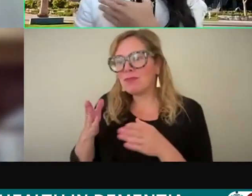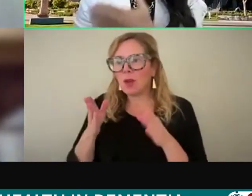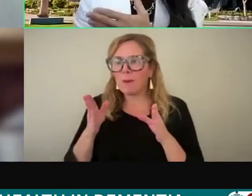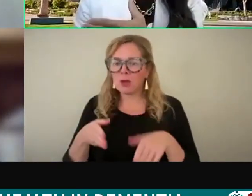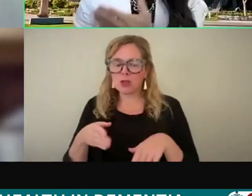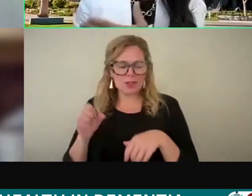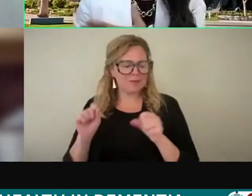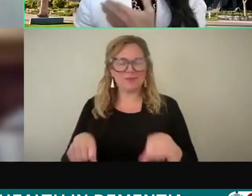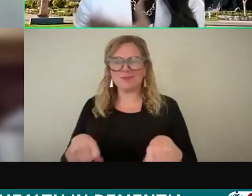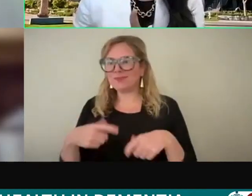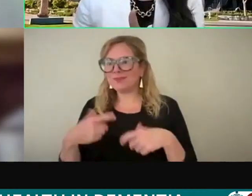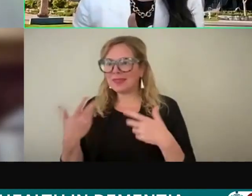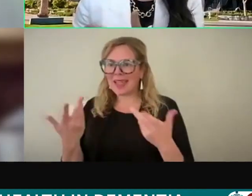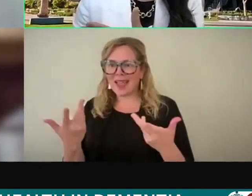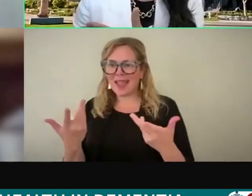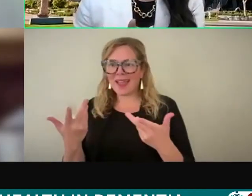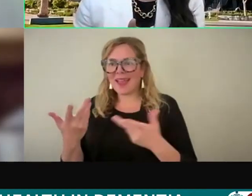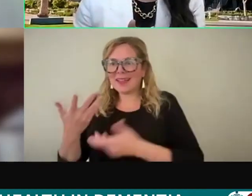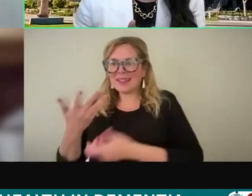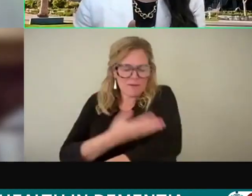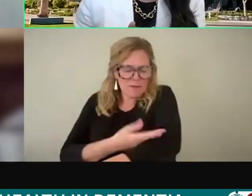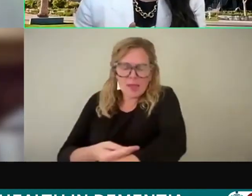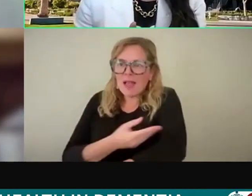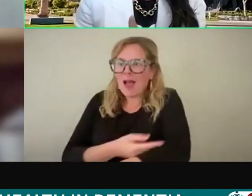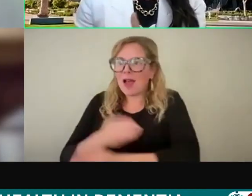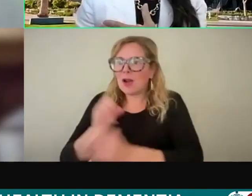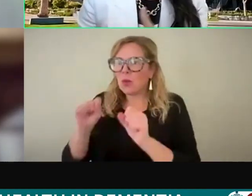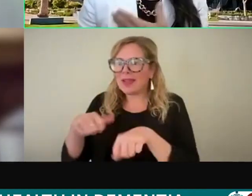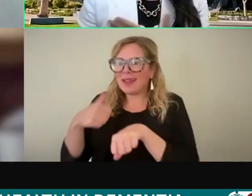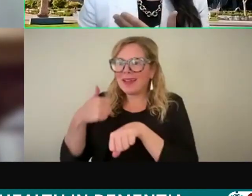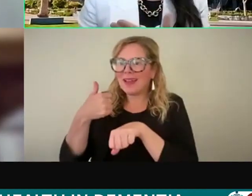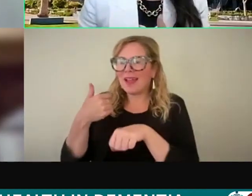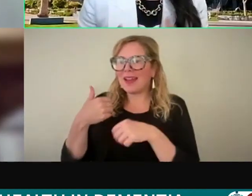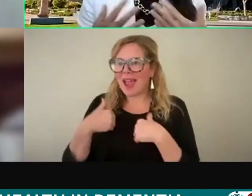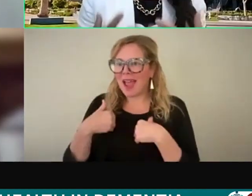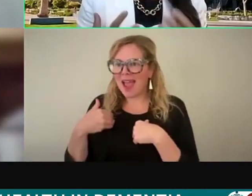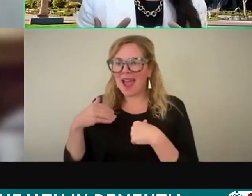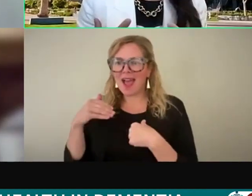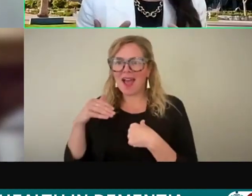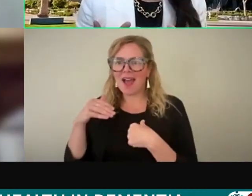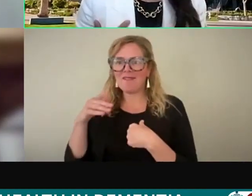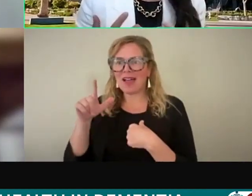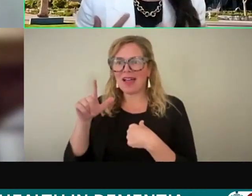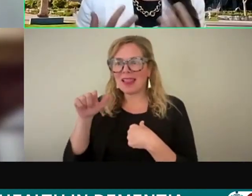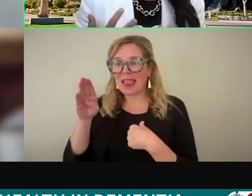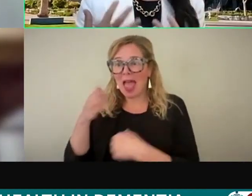lab vans and things like that can facilitate. And then we're looking more at sort of passive